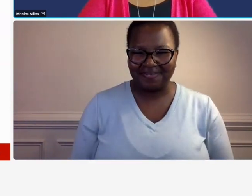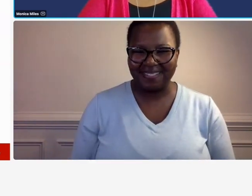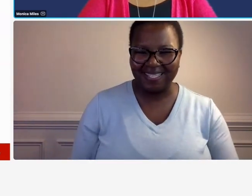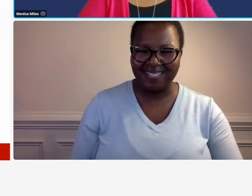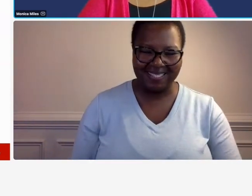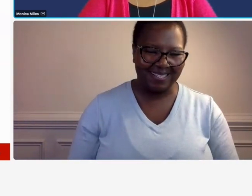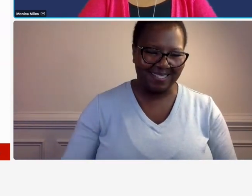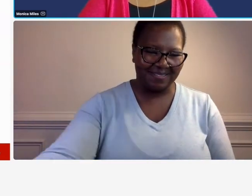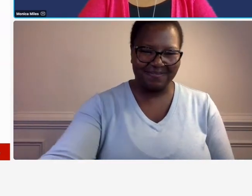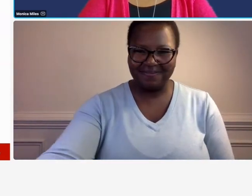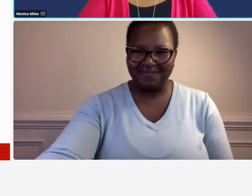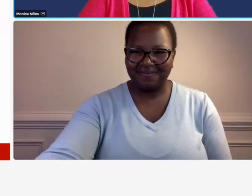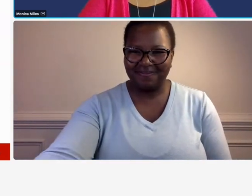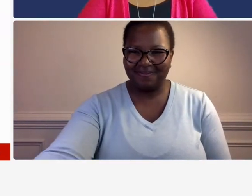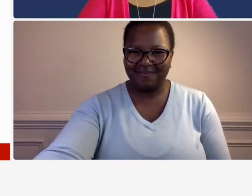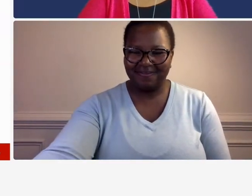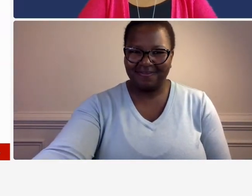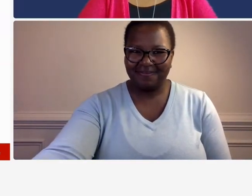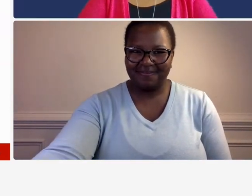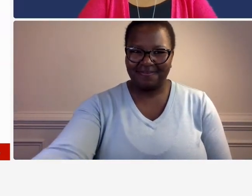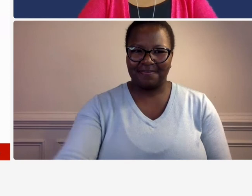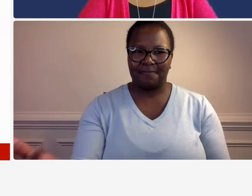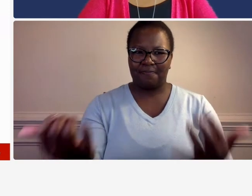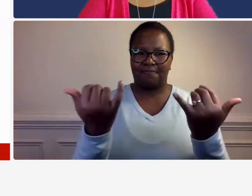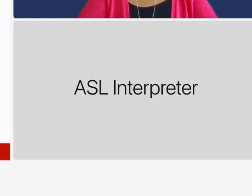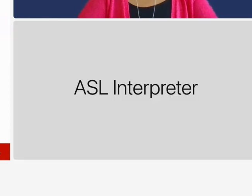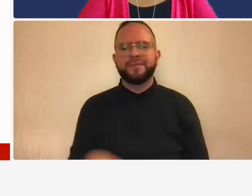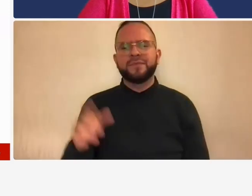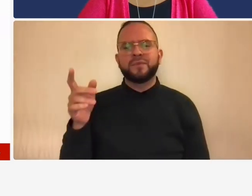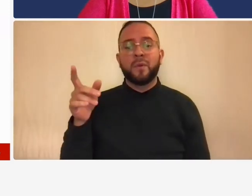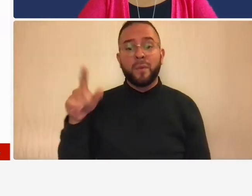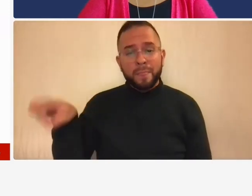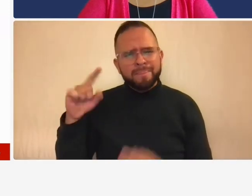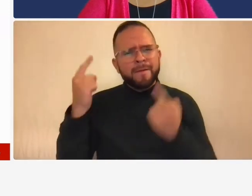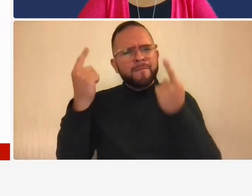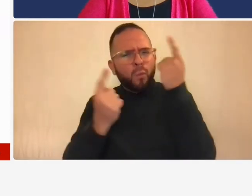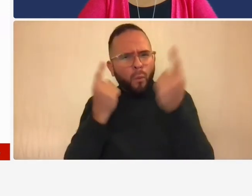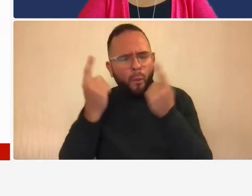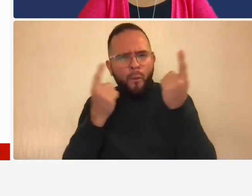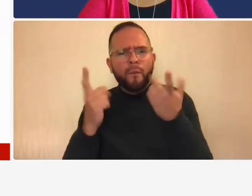so actually they're wondering how they can get the a copy of the presentation